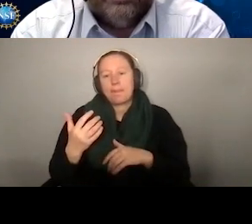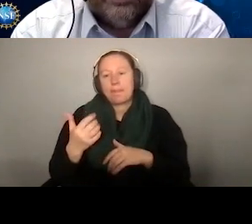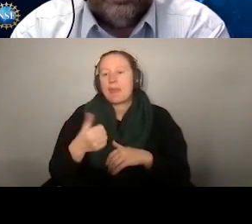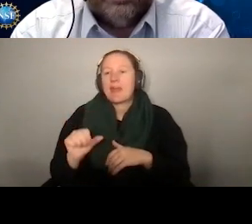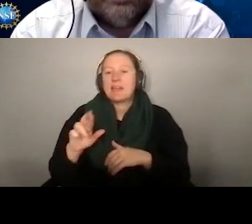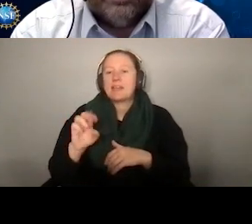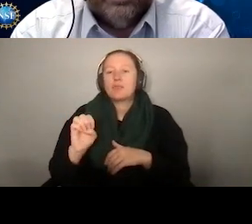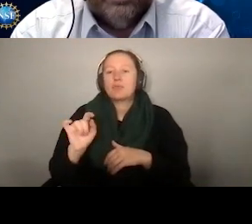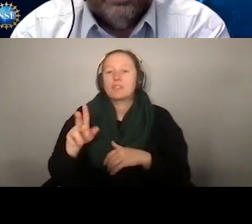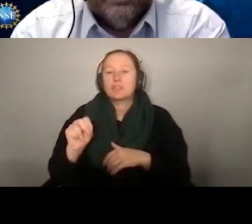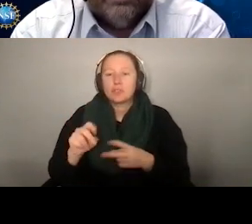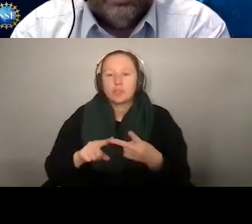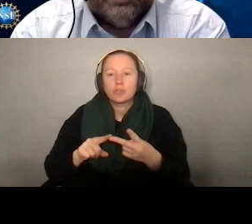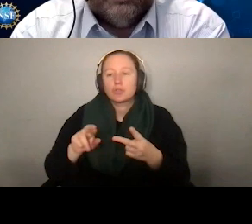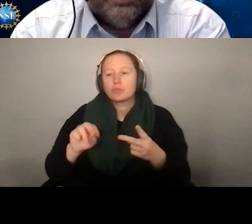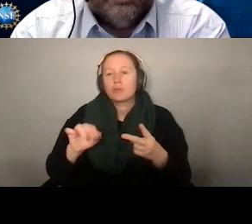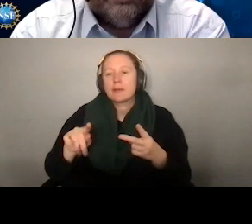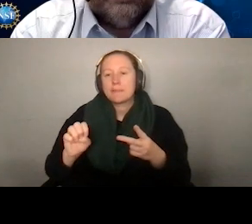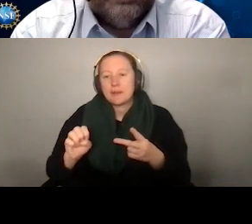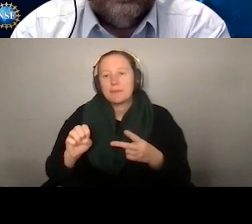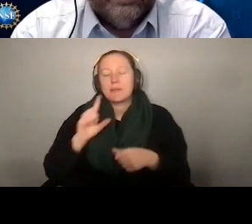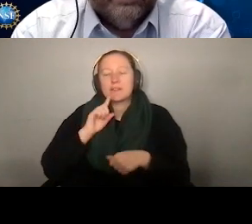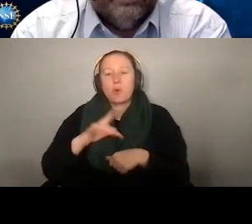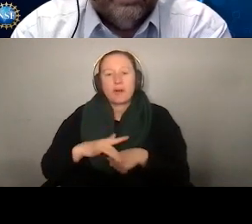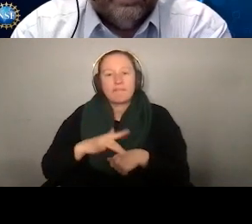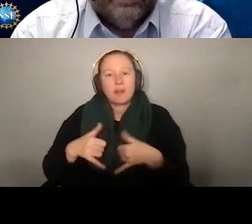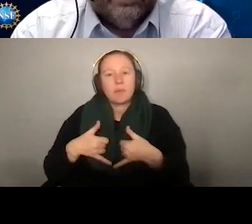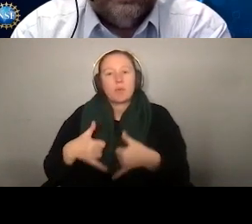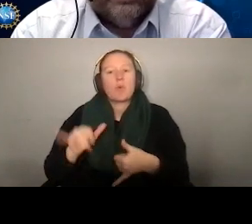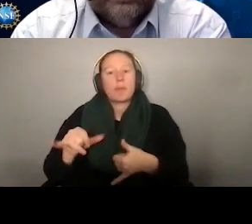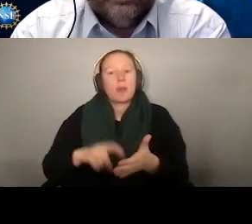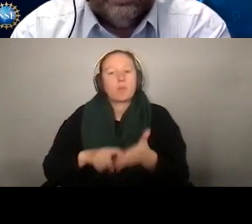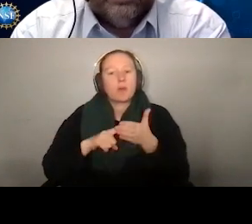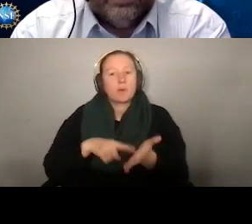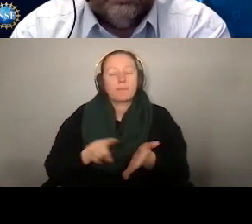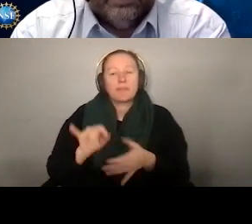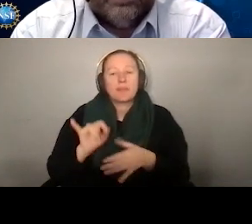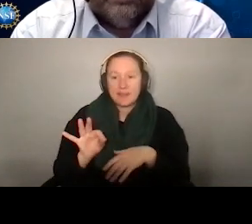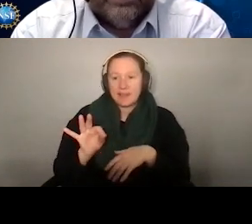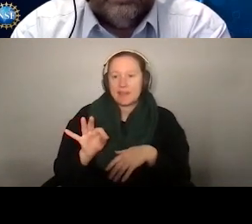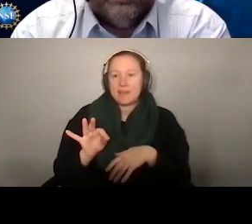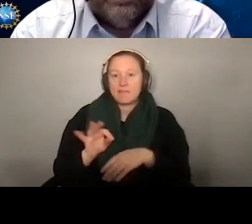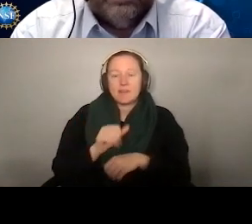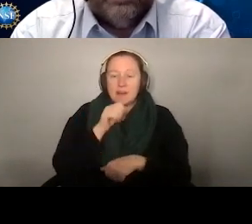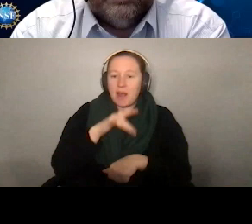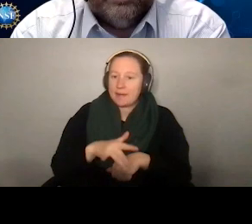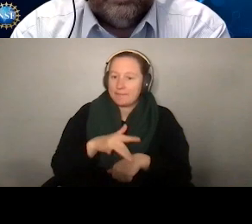an available award that requires payment. If such an award is not available, the funds must be returned